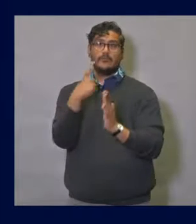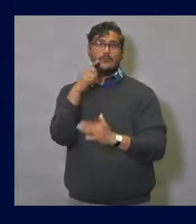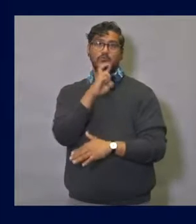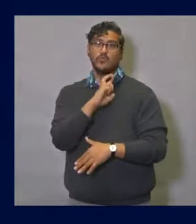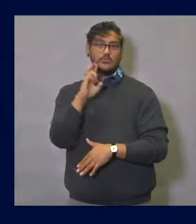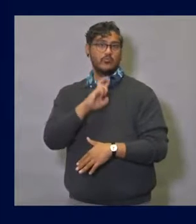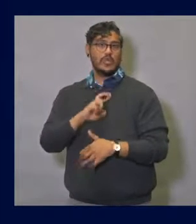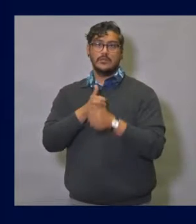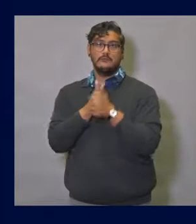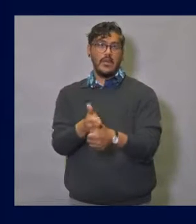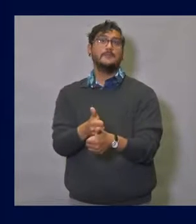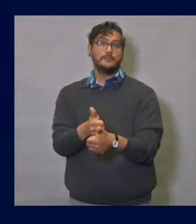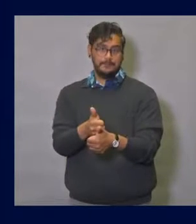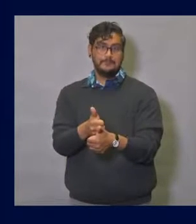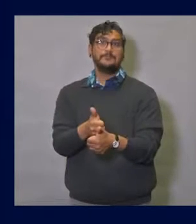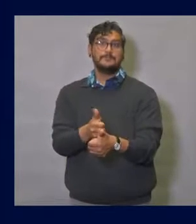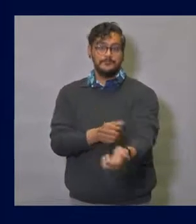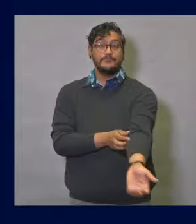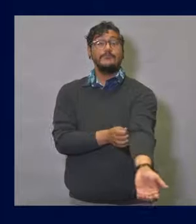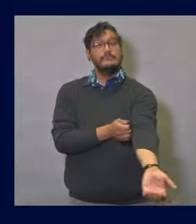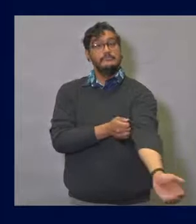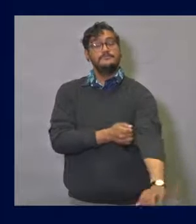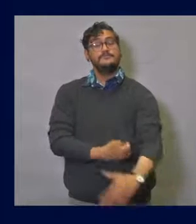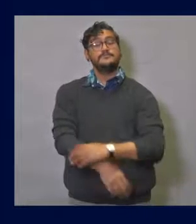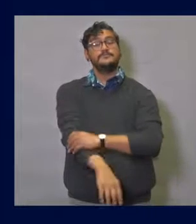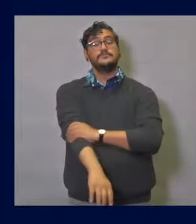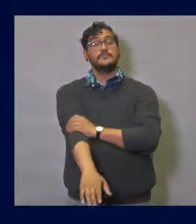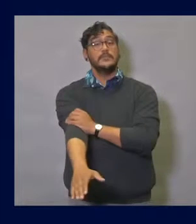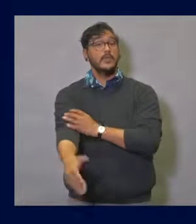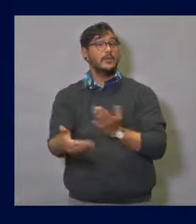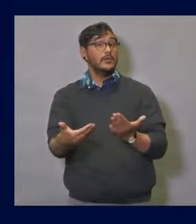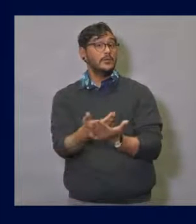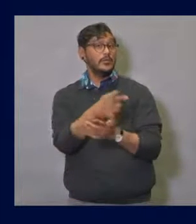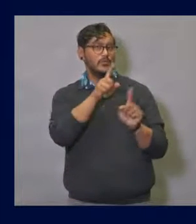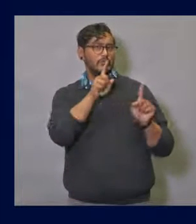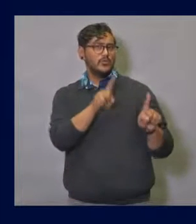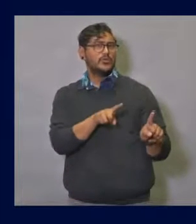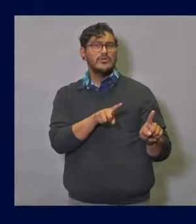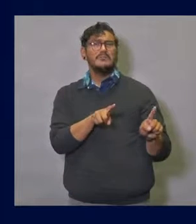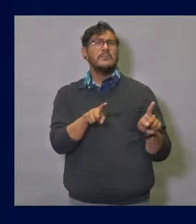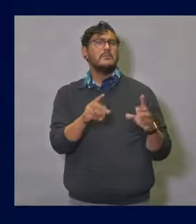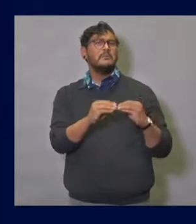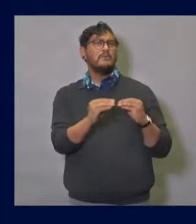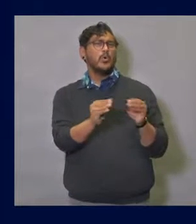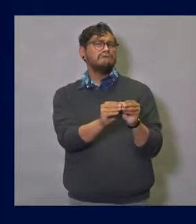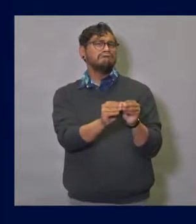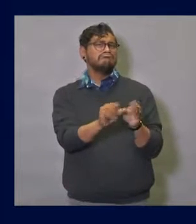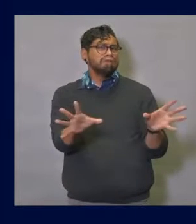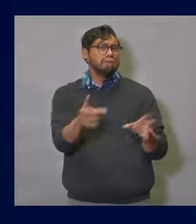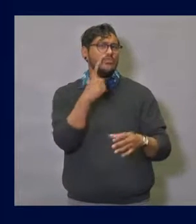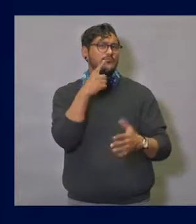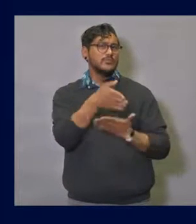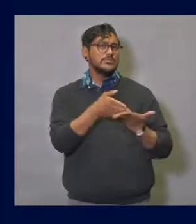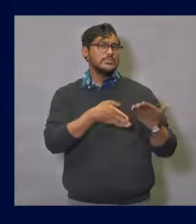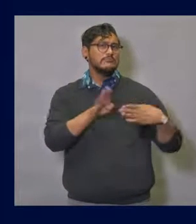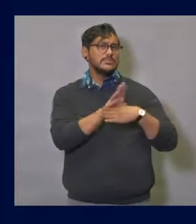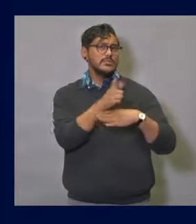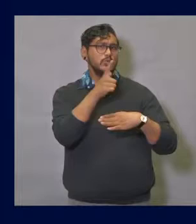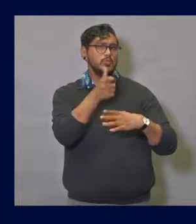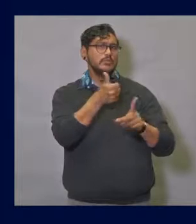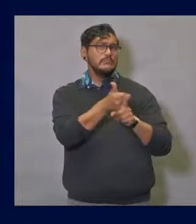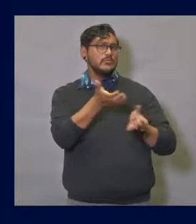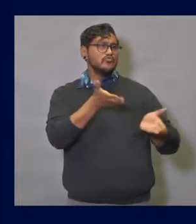REQUIRED FOR RESTAURANTS.